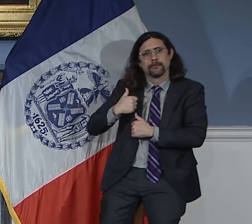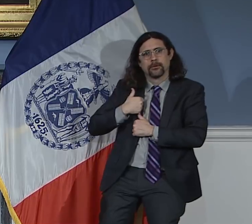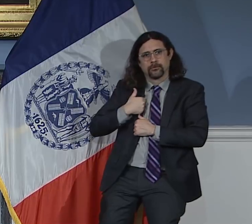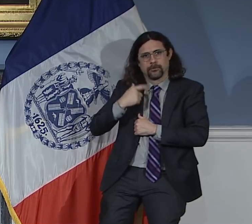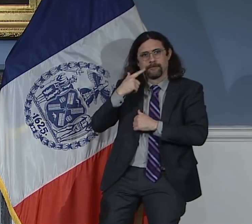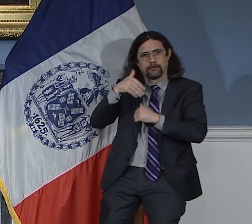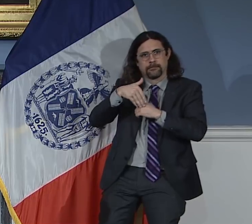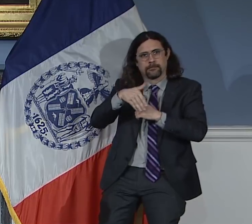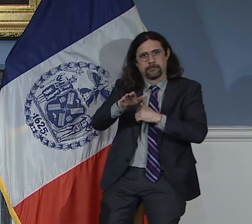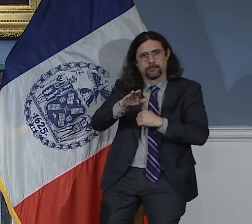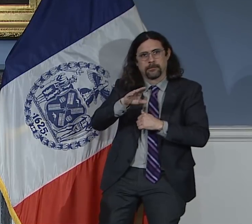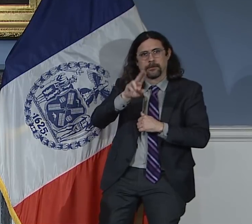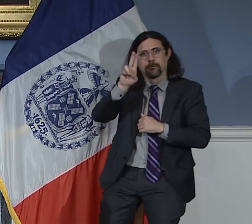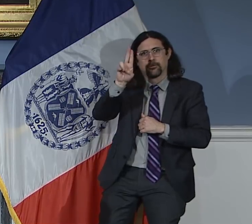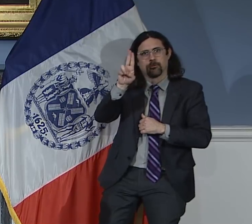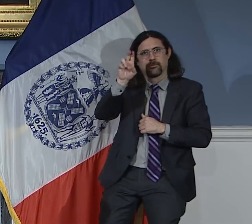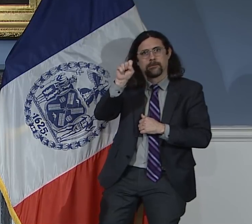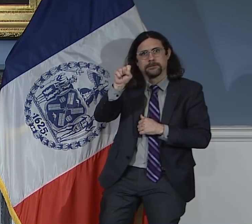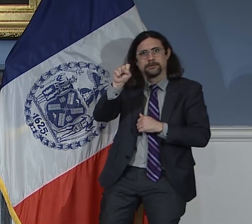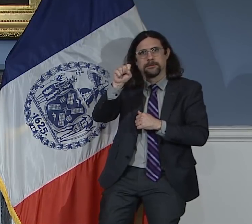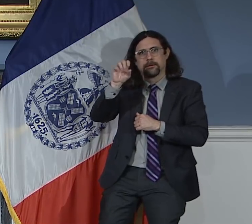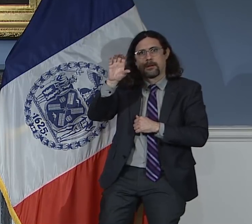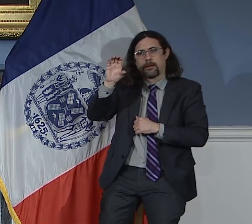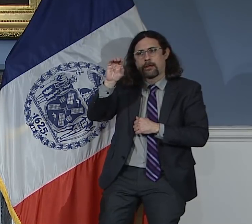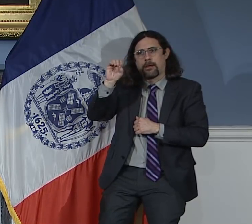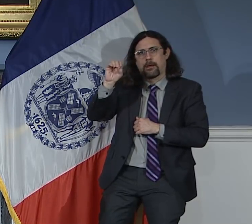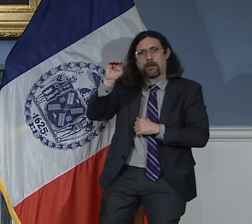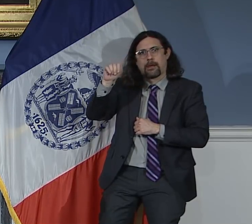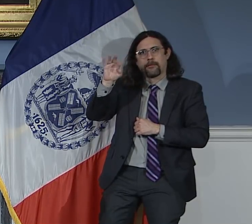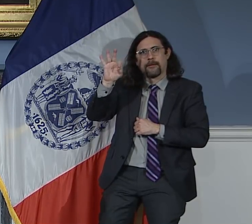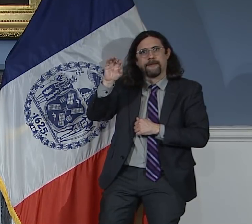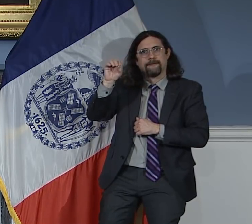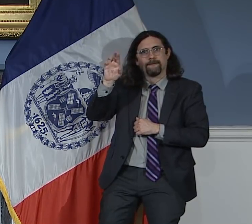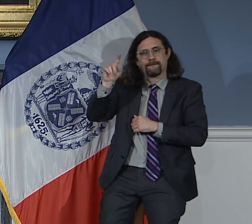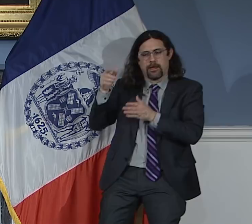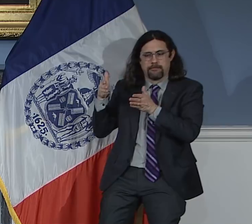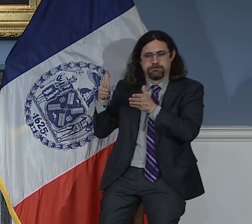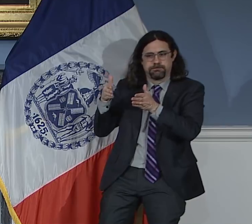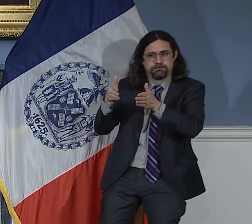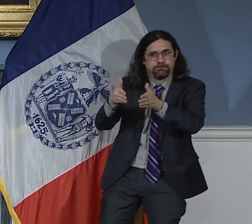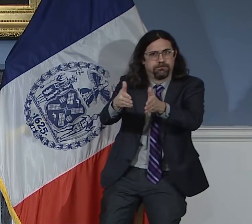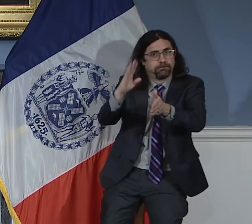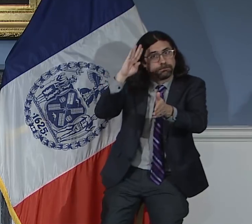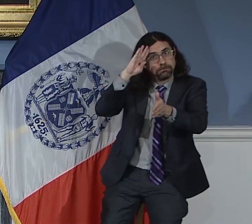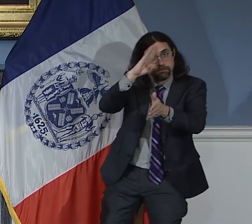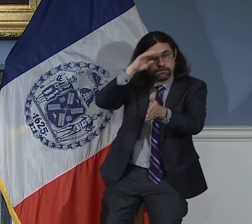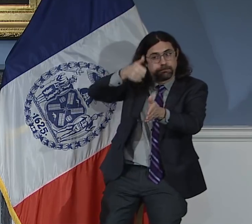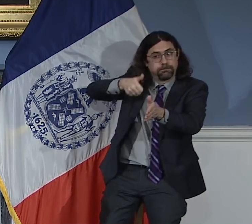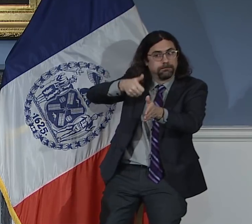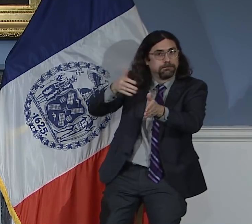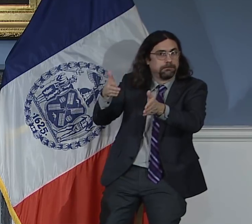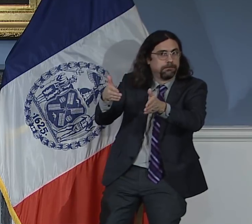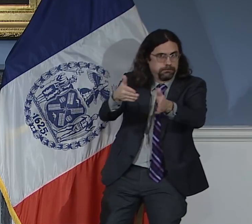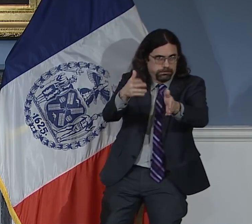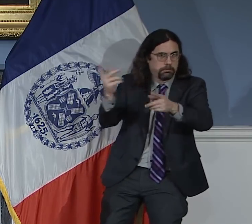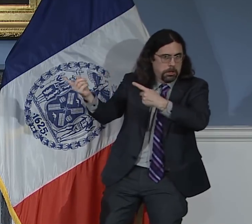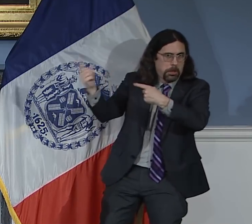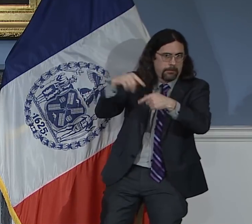BEEN WAITING FOR, THE "USNS COMFORT" WHICH IS A 1,000